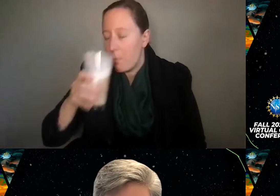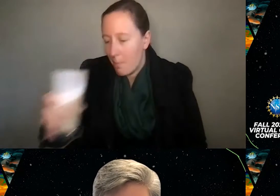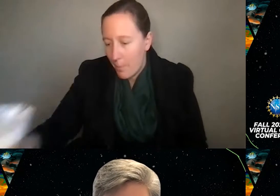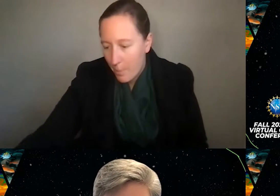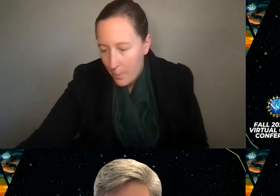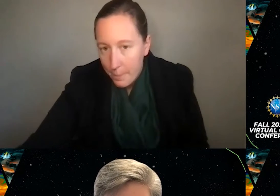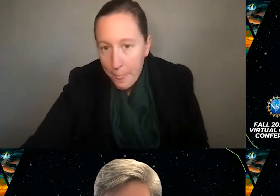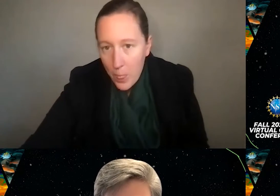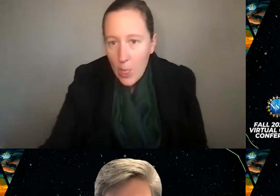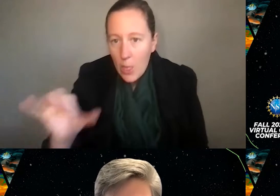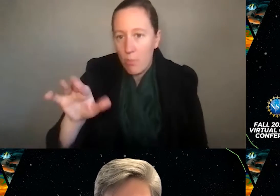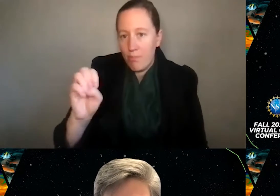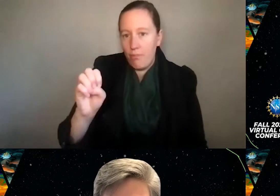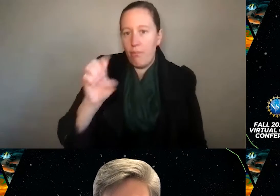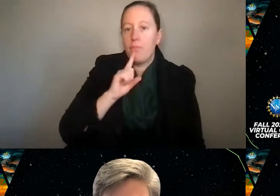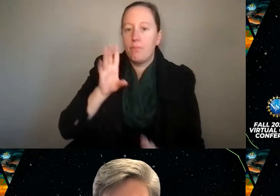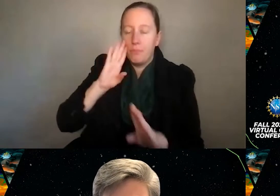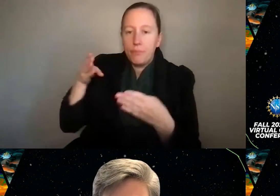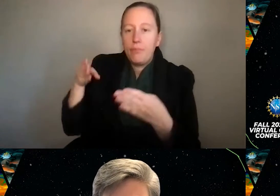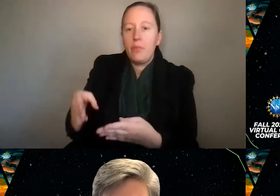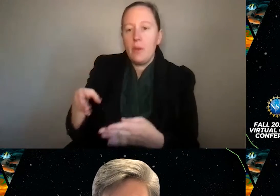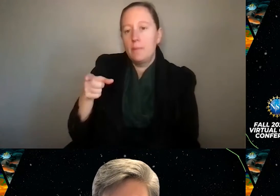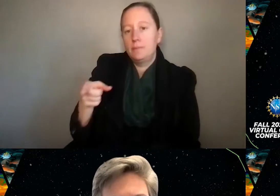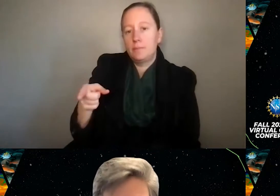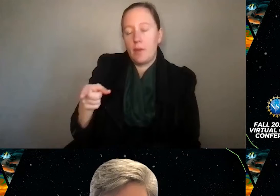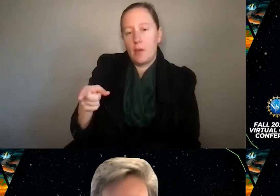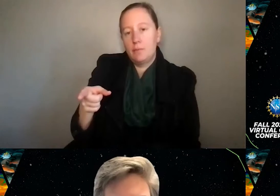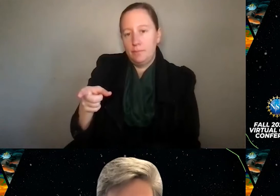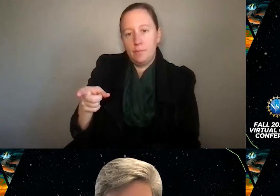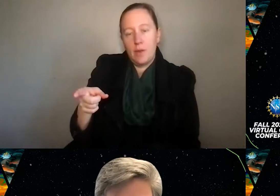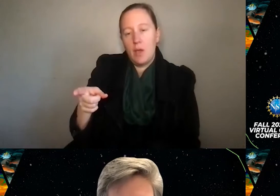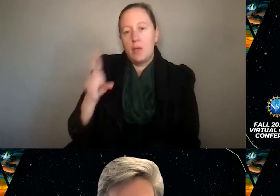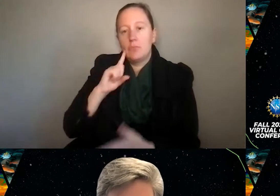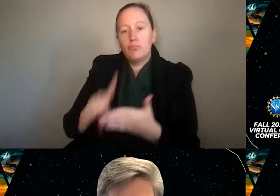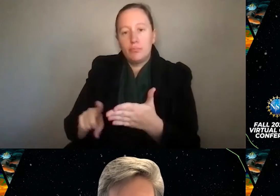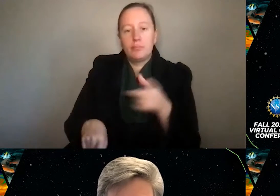focus more on the students and the retention success of those students.